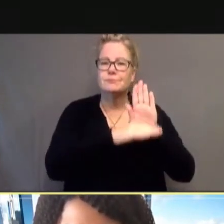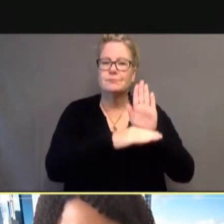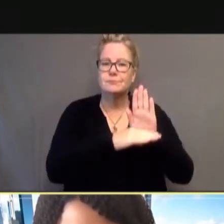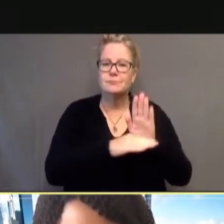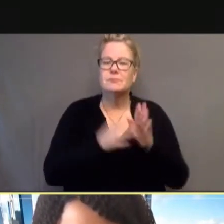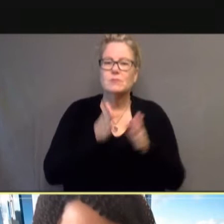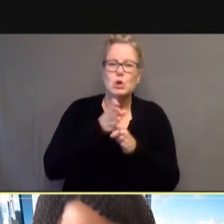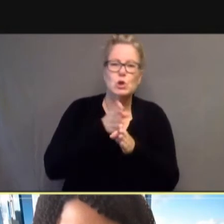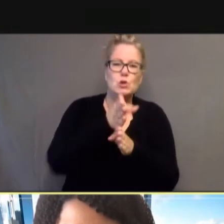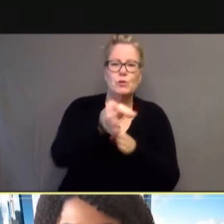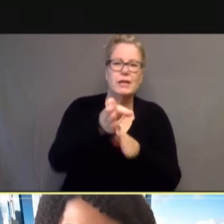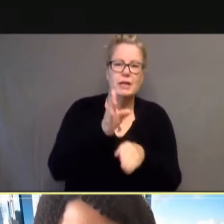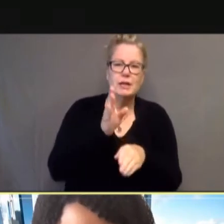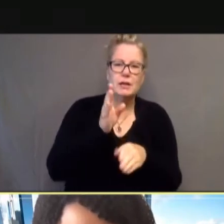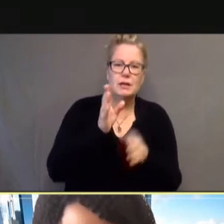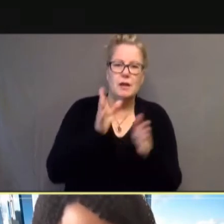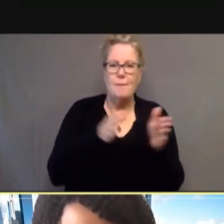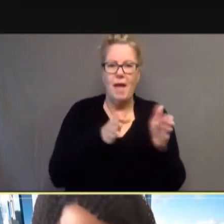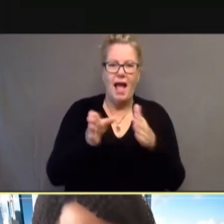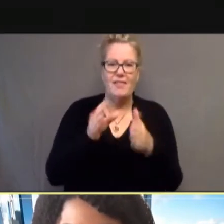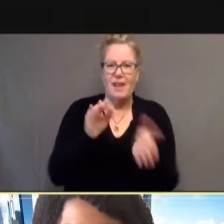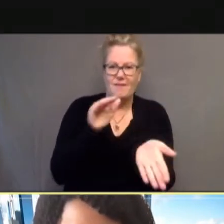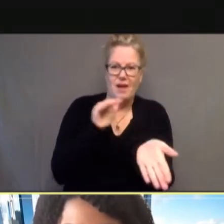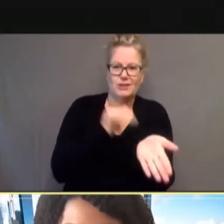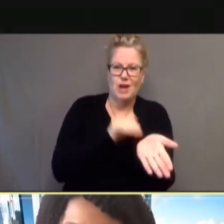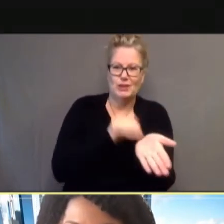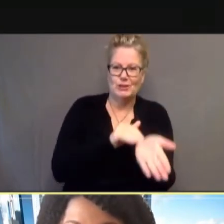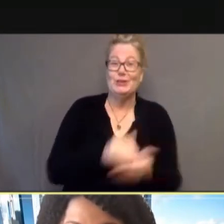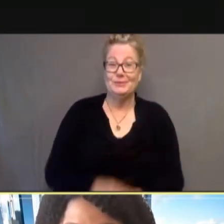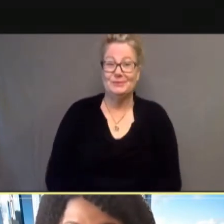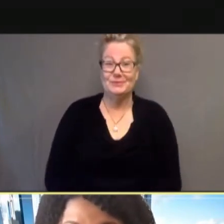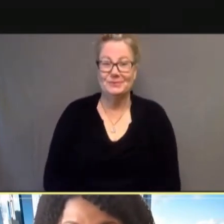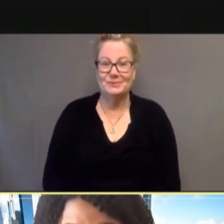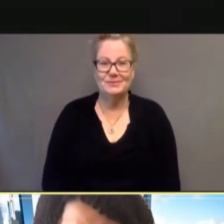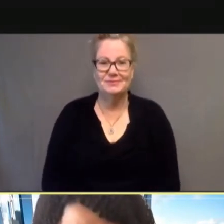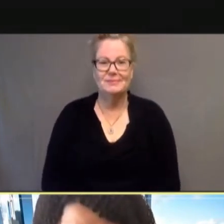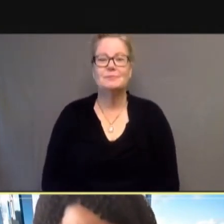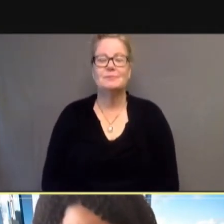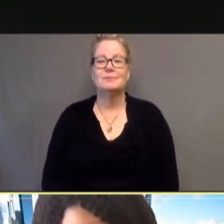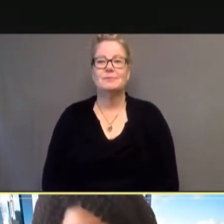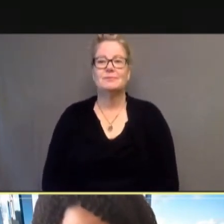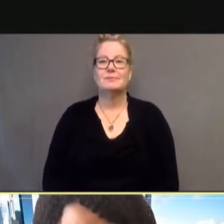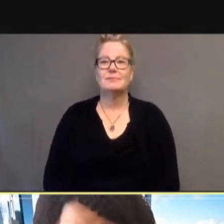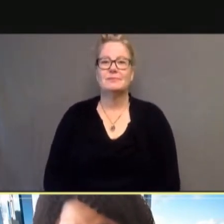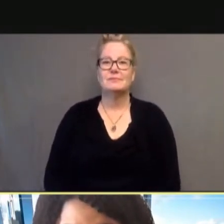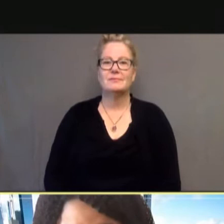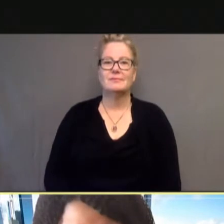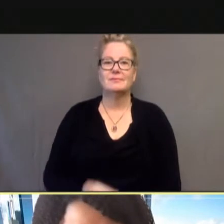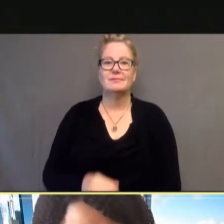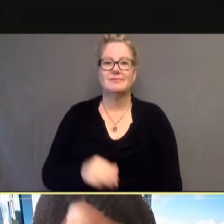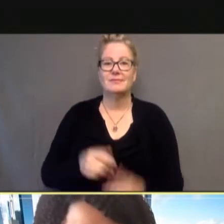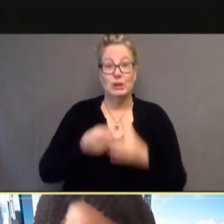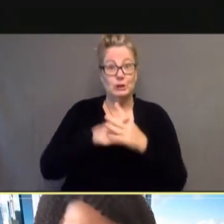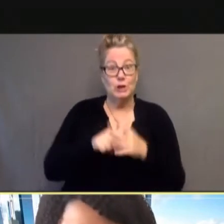a doctor. So when does it all begin? Everyone thinks it begins with the MCAT, medical school,